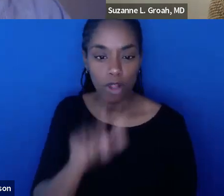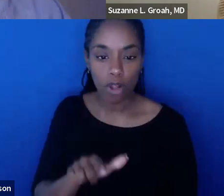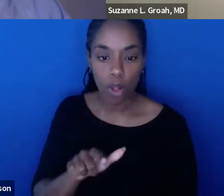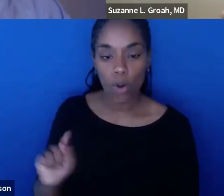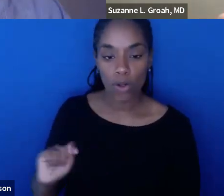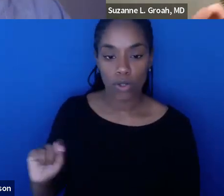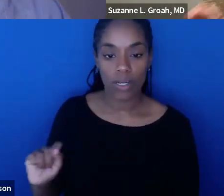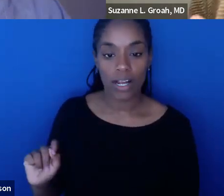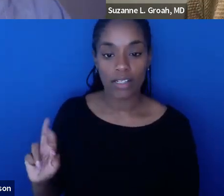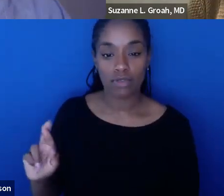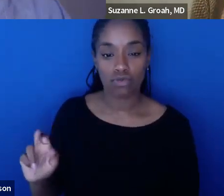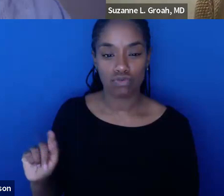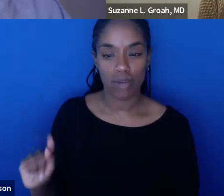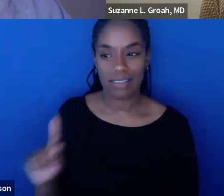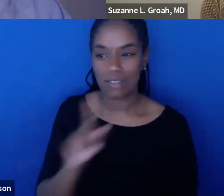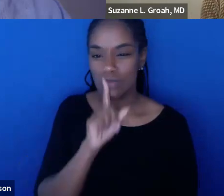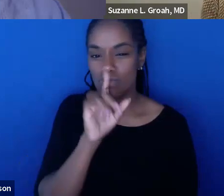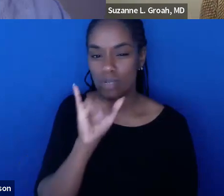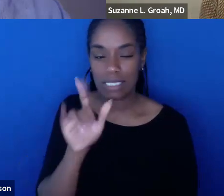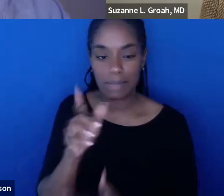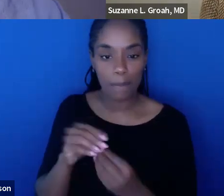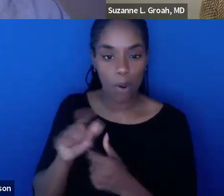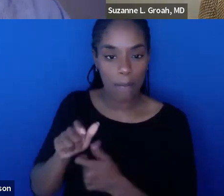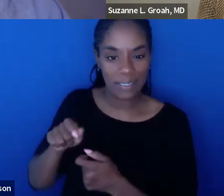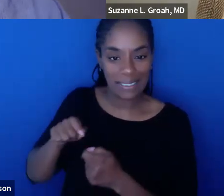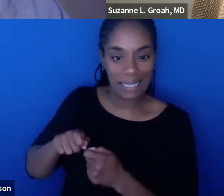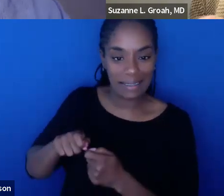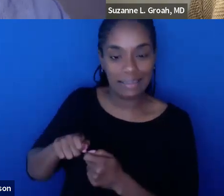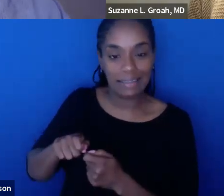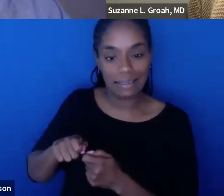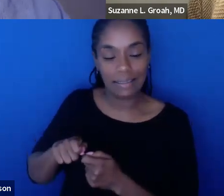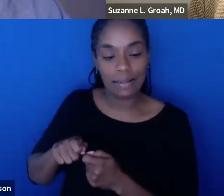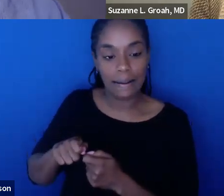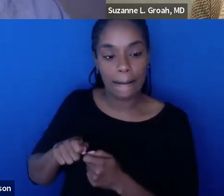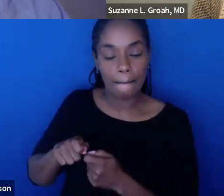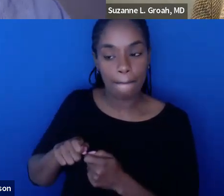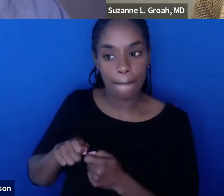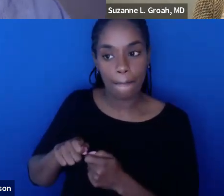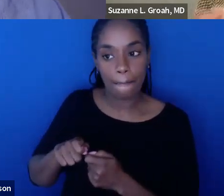So it was really to be more precise in talking about neurogenic bladder.